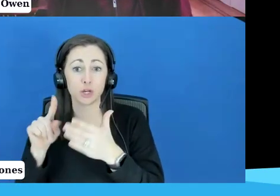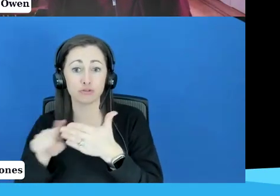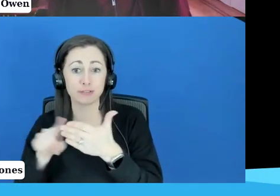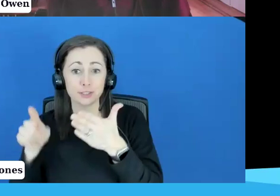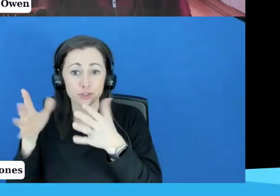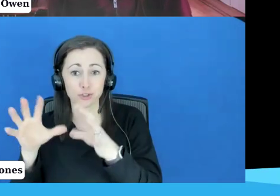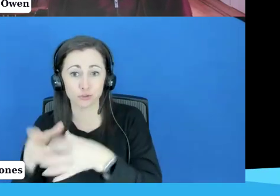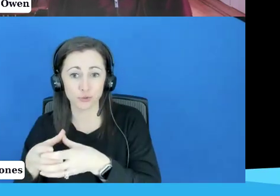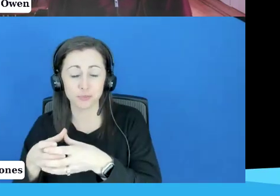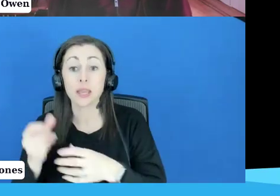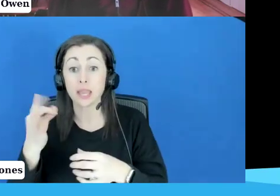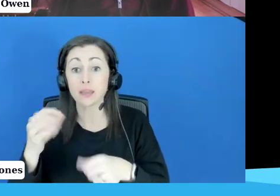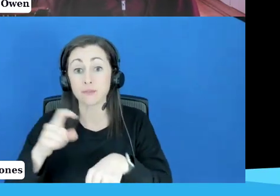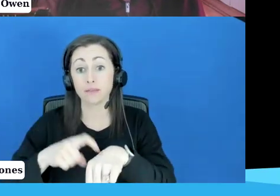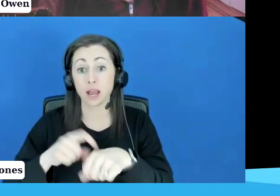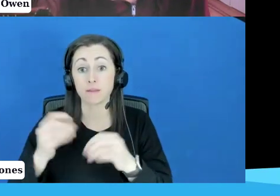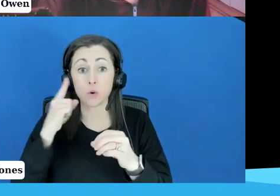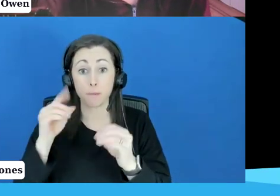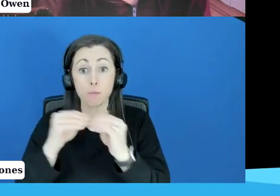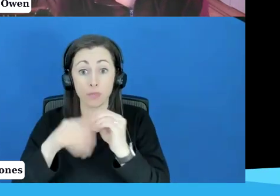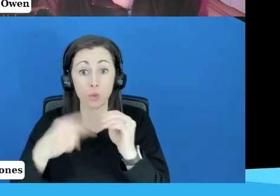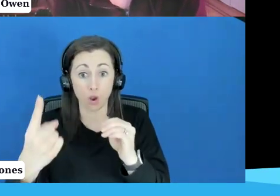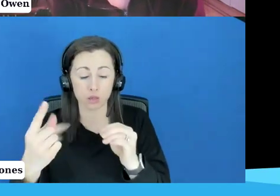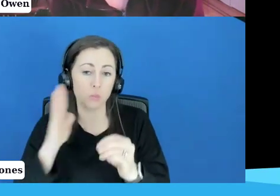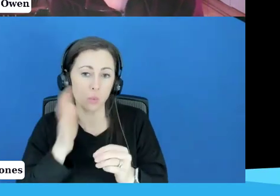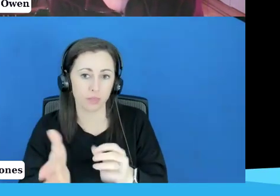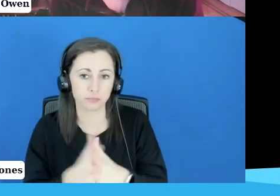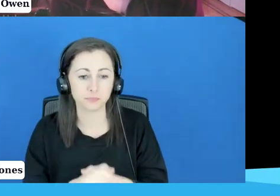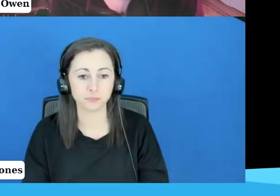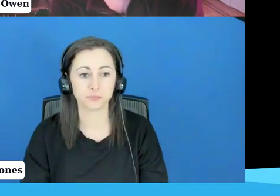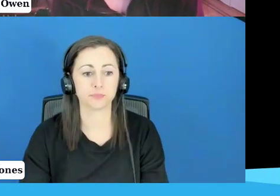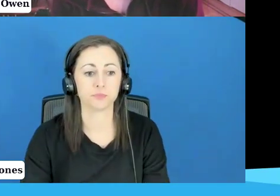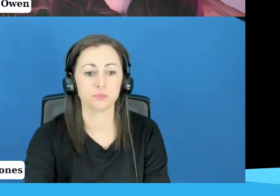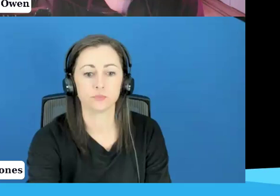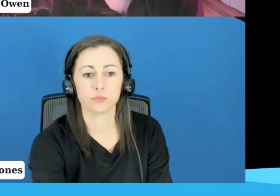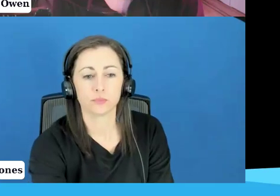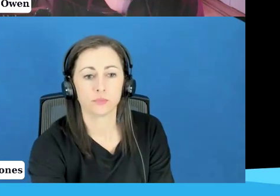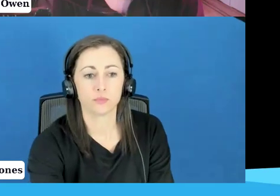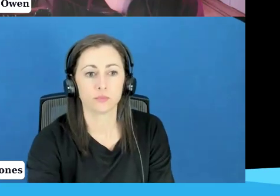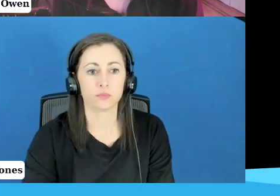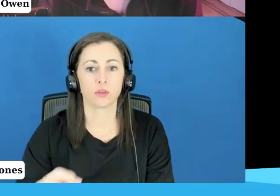And if we have time for more than one more, then we'll do more than one more. This comes from Emily Garfinkle.